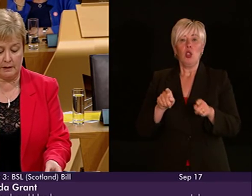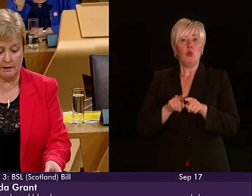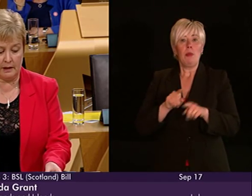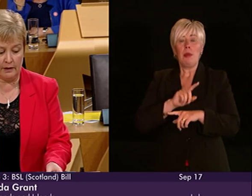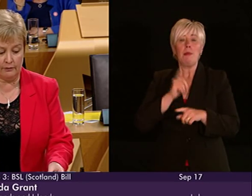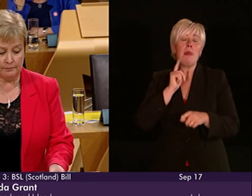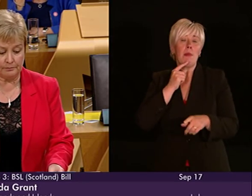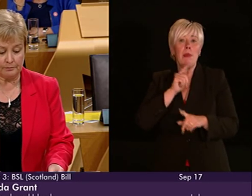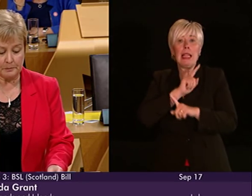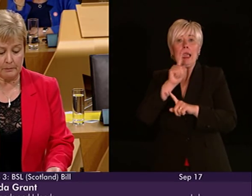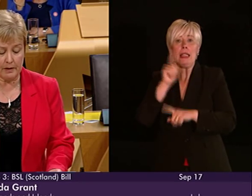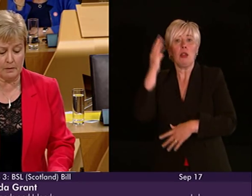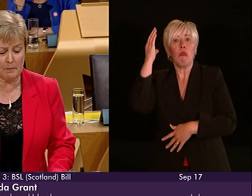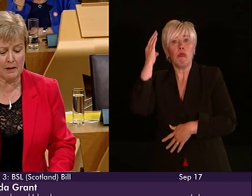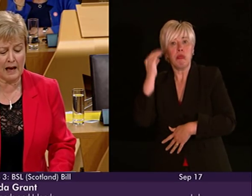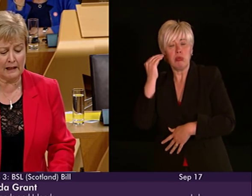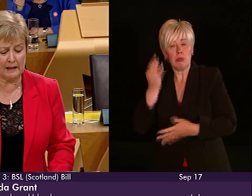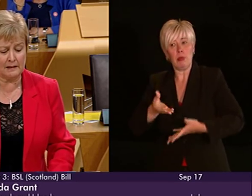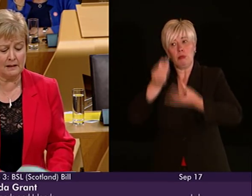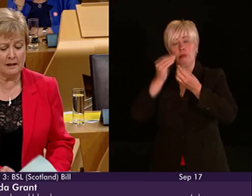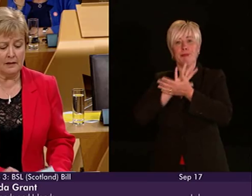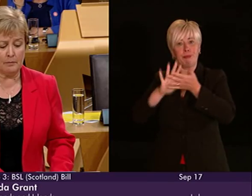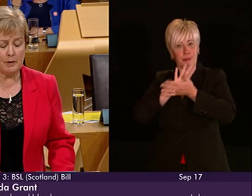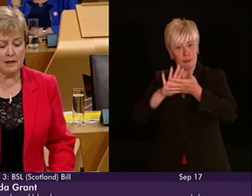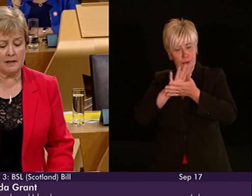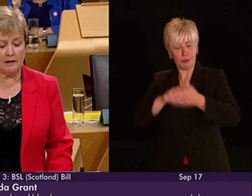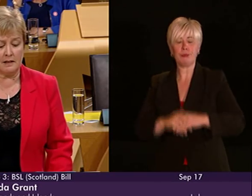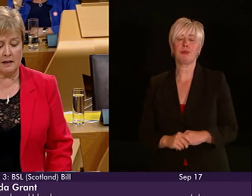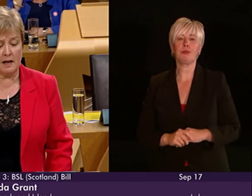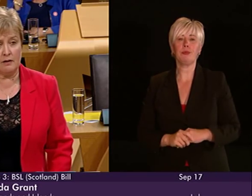later in life. The bill highlights that BSL is a